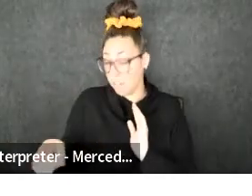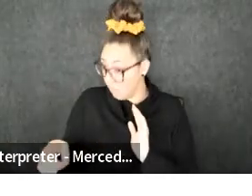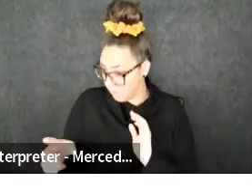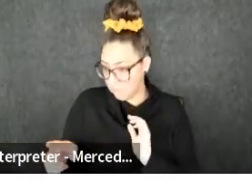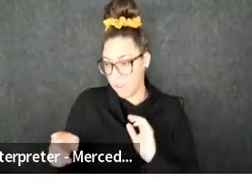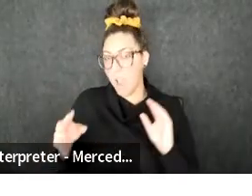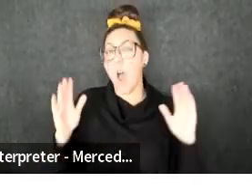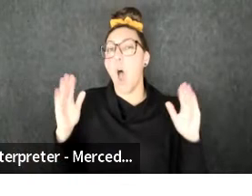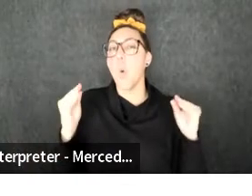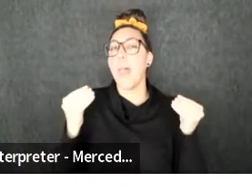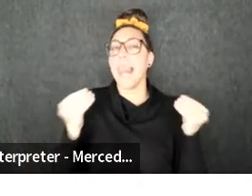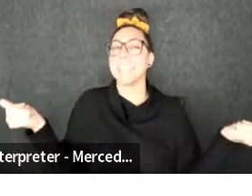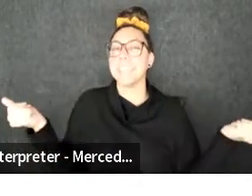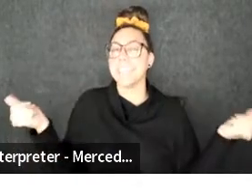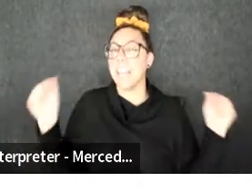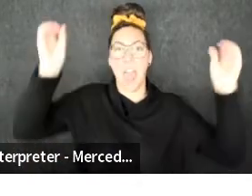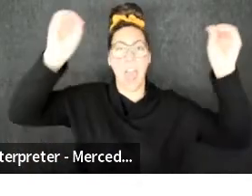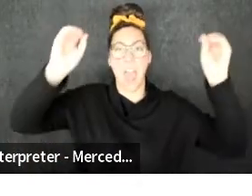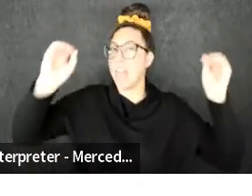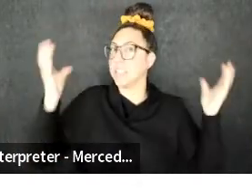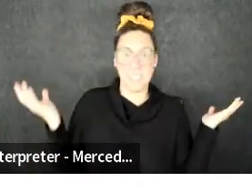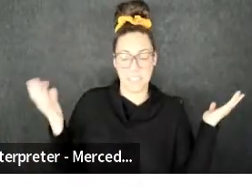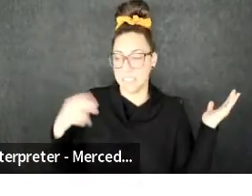And I think that so are you going to also providing